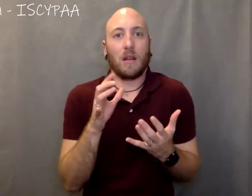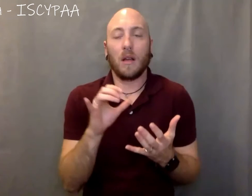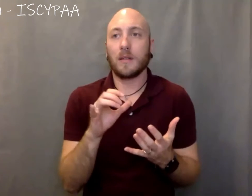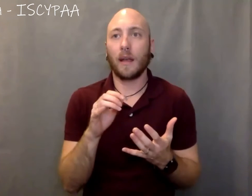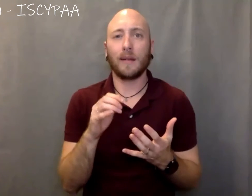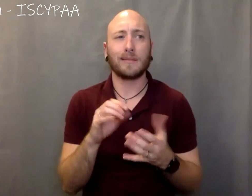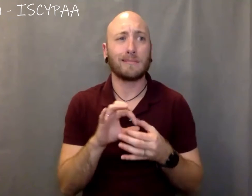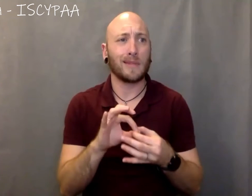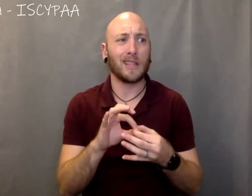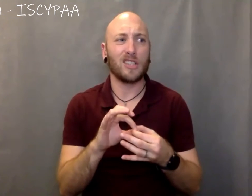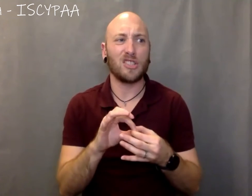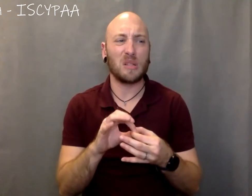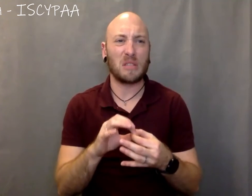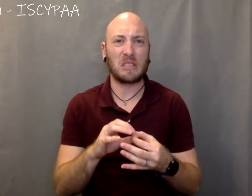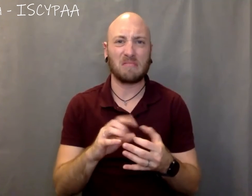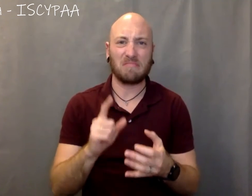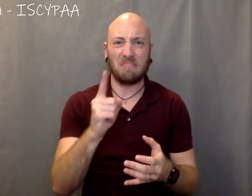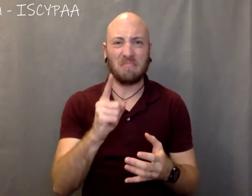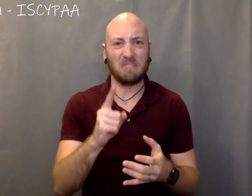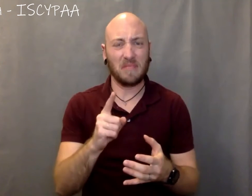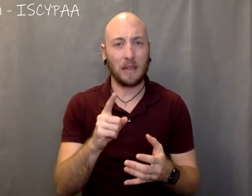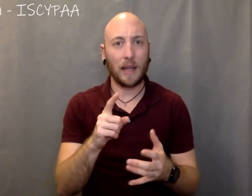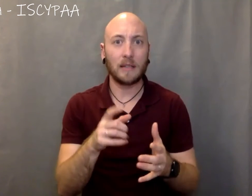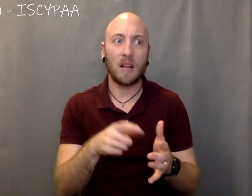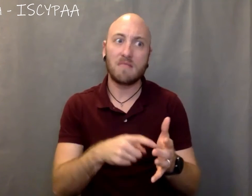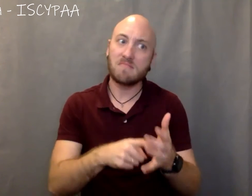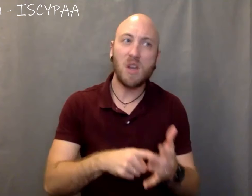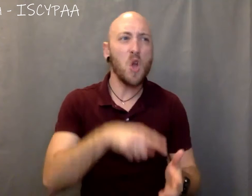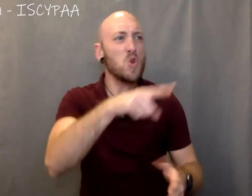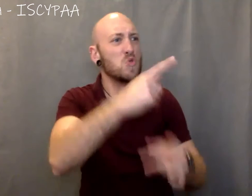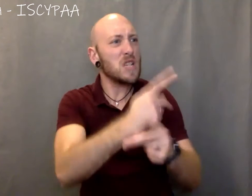and demanding like I'd be emotionally taken care of, you know, demanding these things and